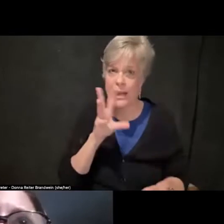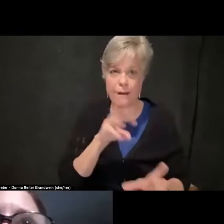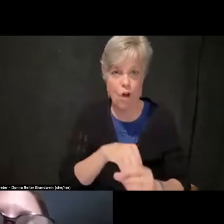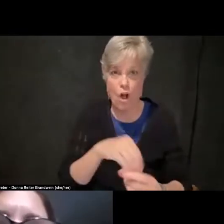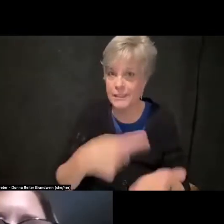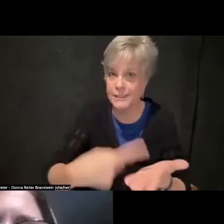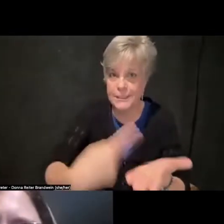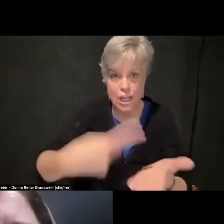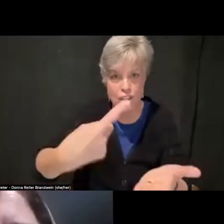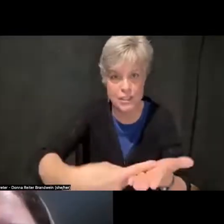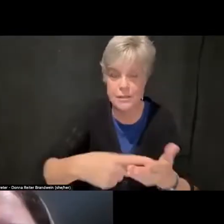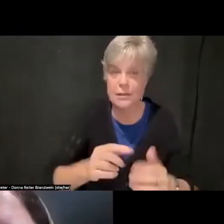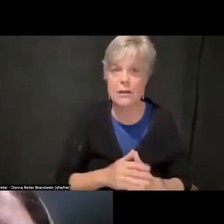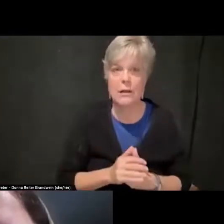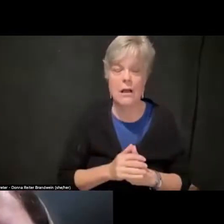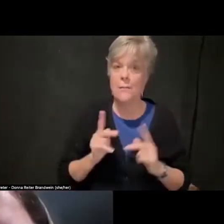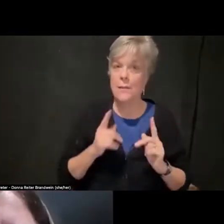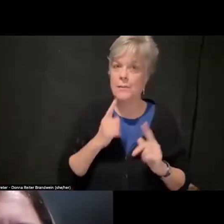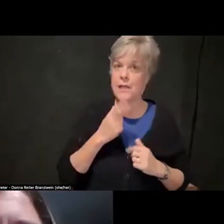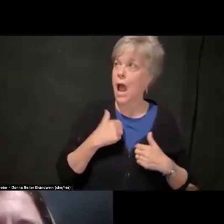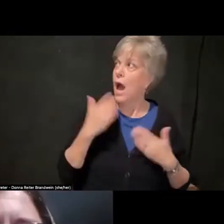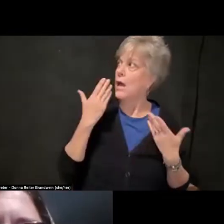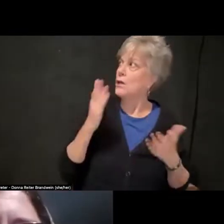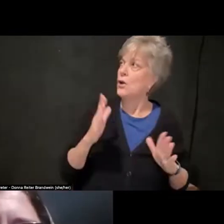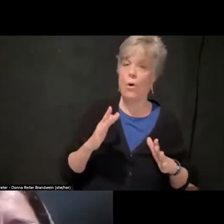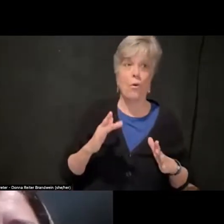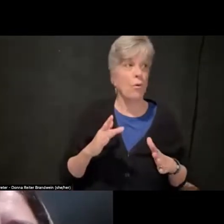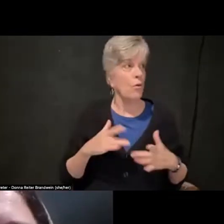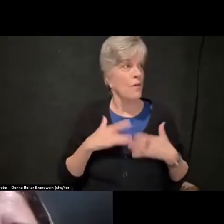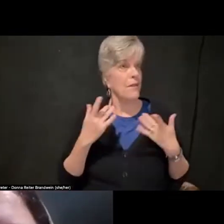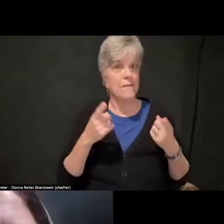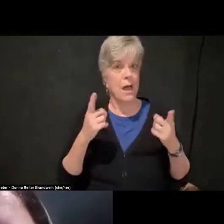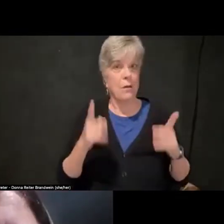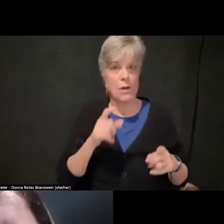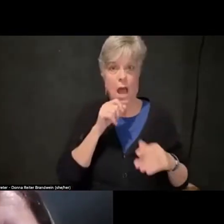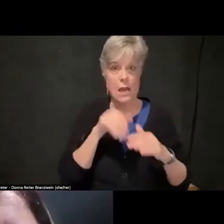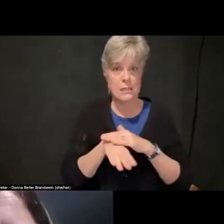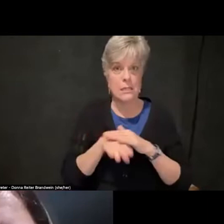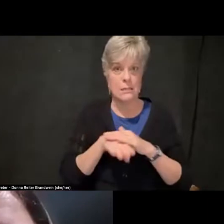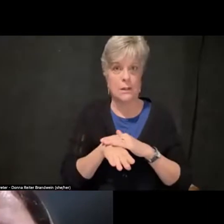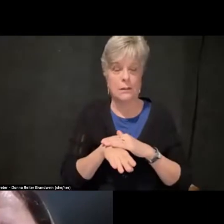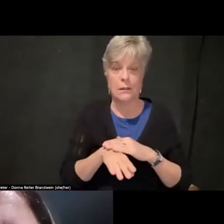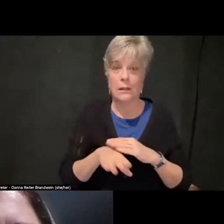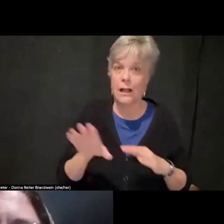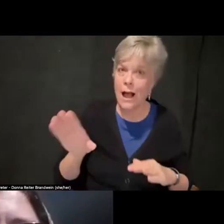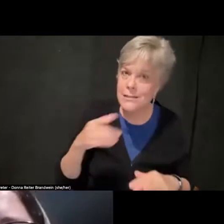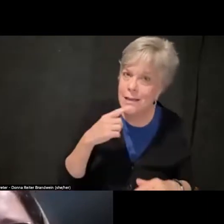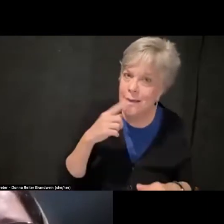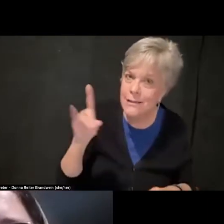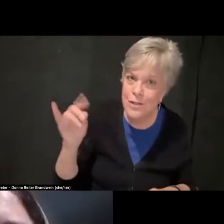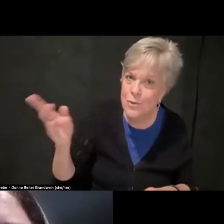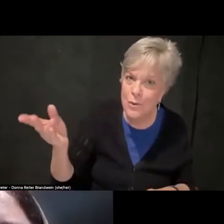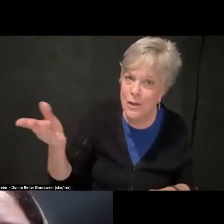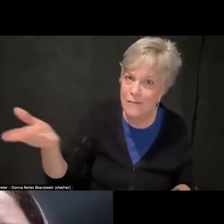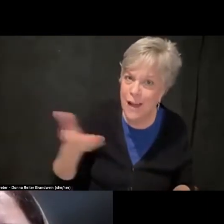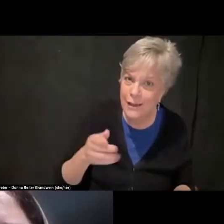well, I didn't know the event was inaccessible. And I was like, well, did you invite anybody to the table? But nevermind, just inviting,